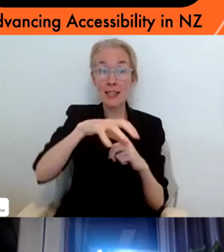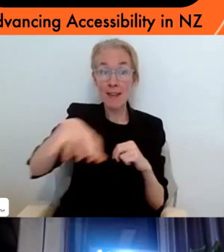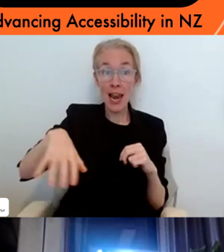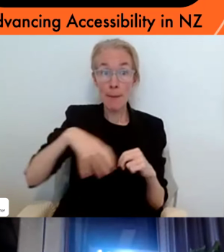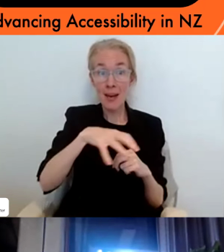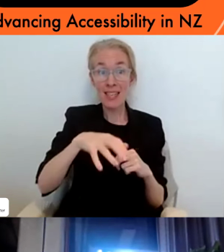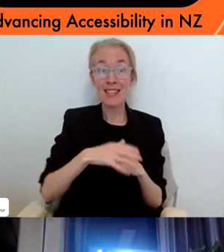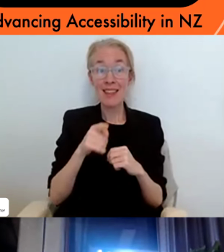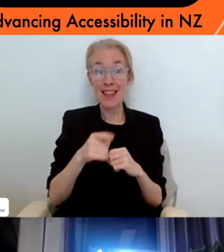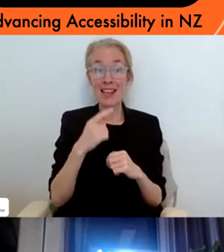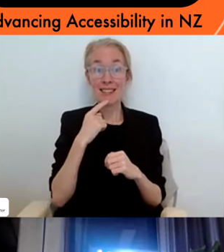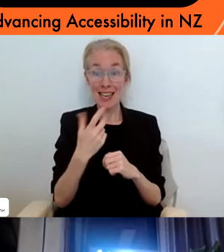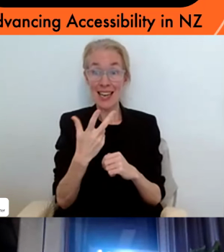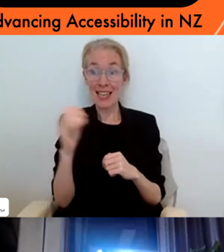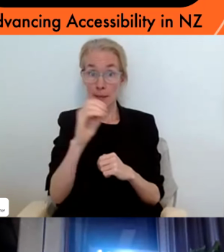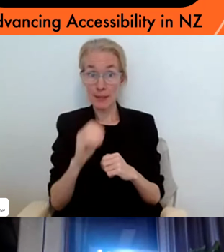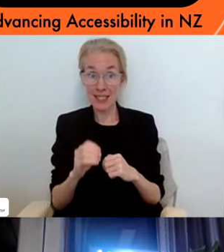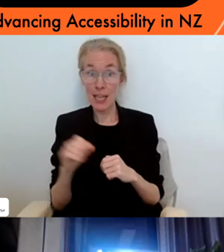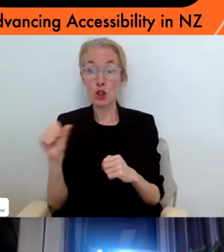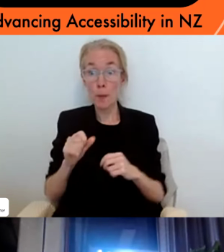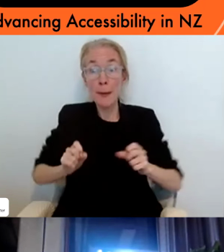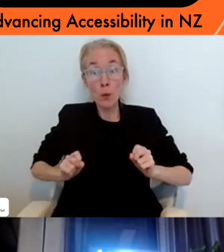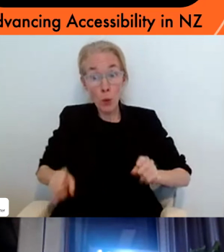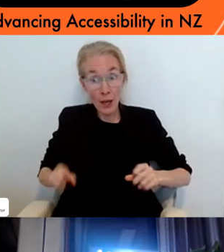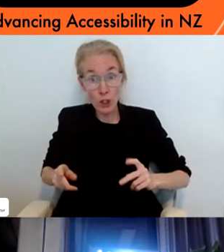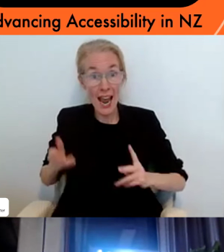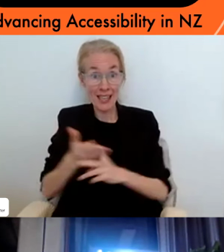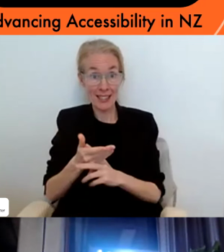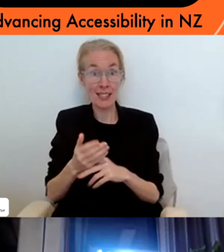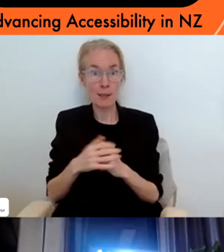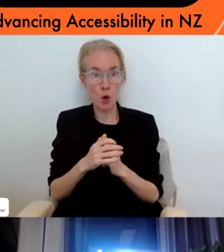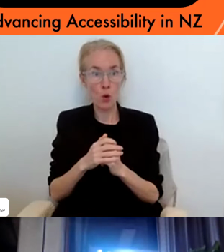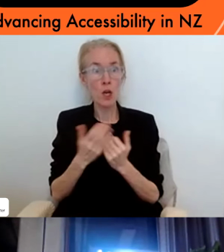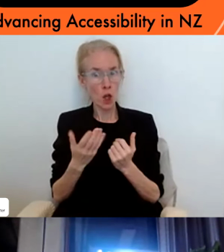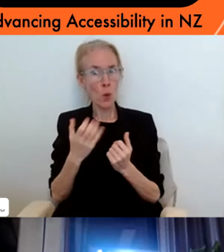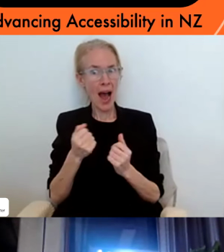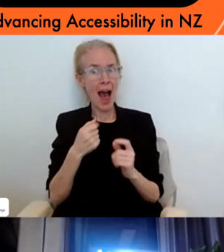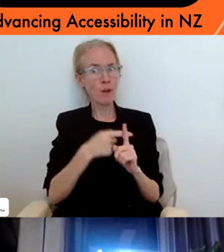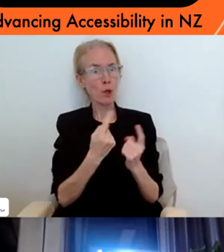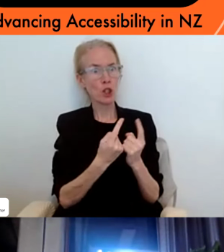so wheelchair accessible. So things are happening; it's just that we